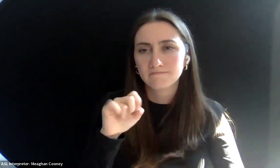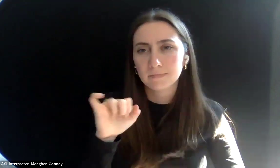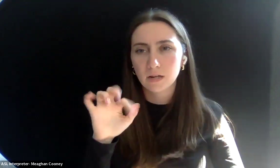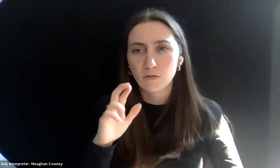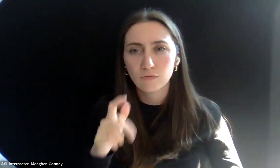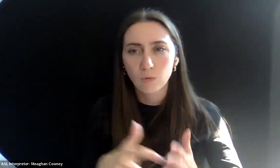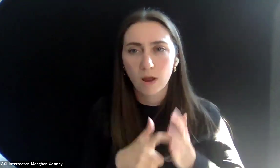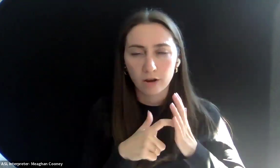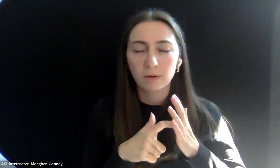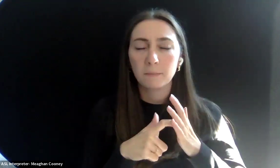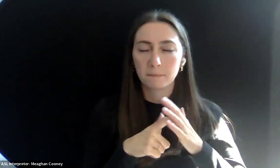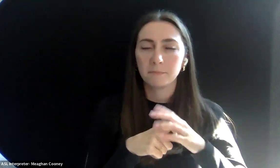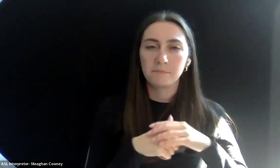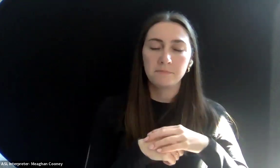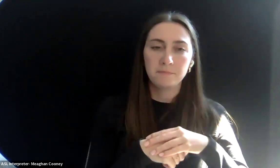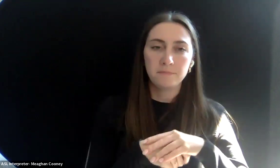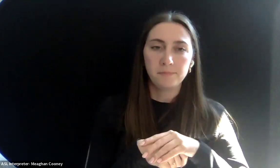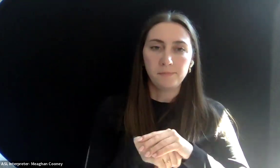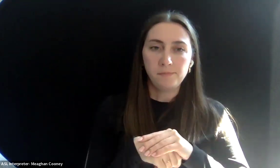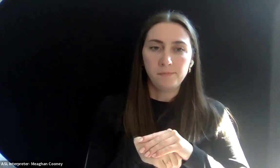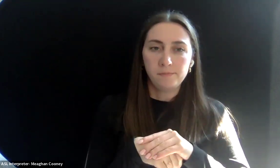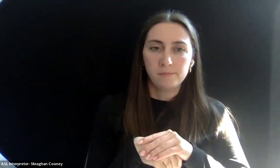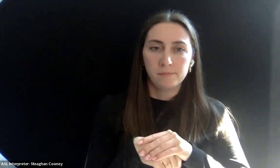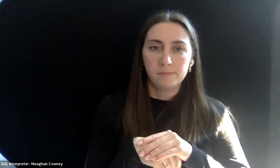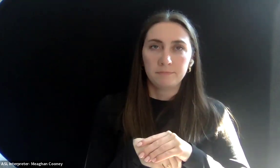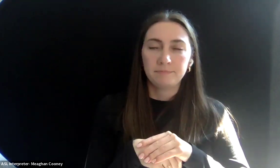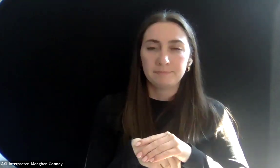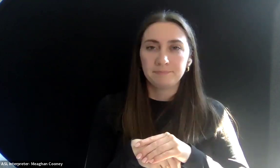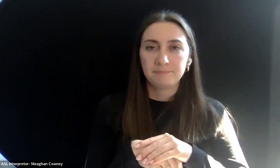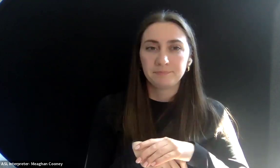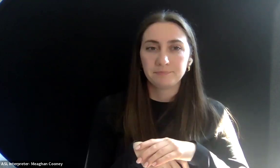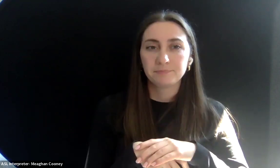So the concept here is that the policy would put out some